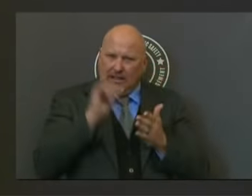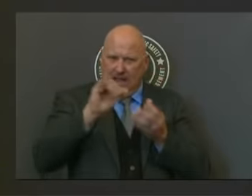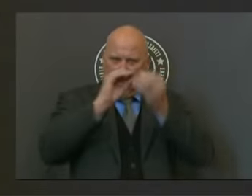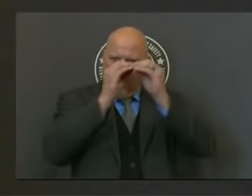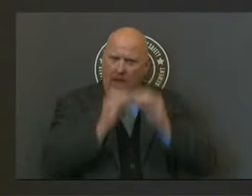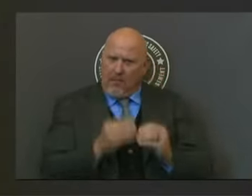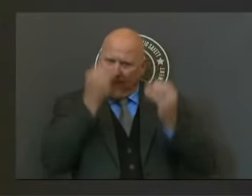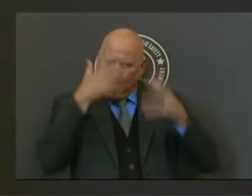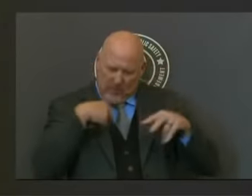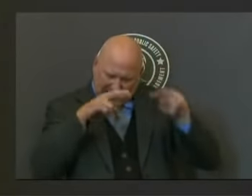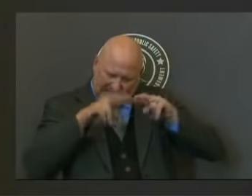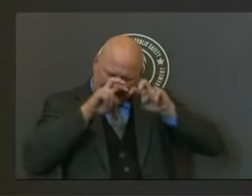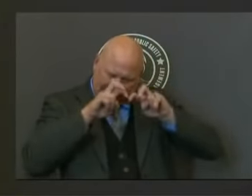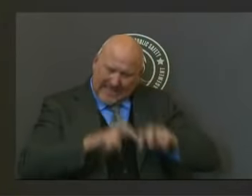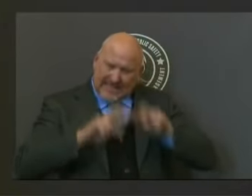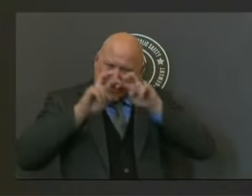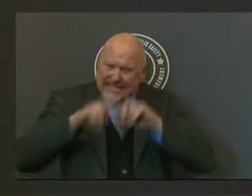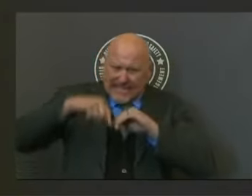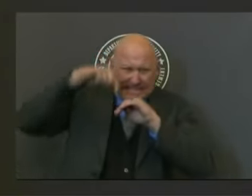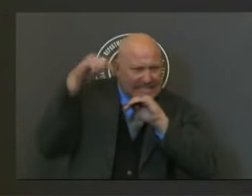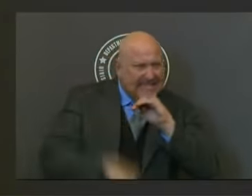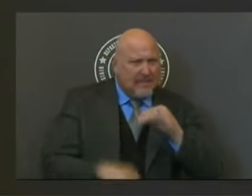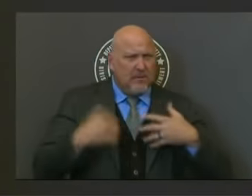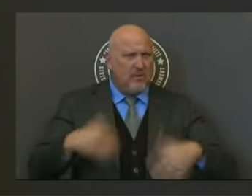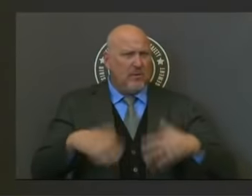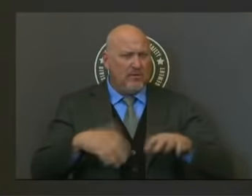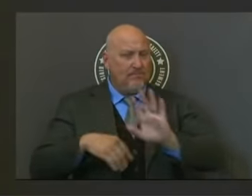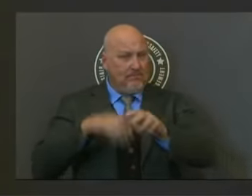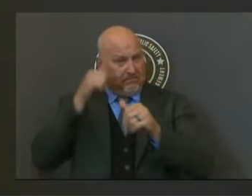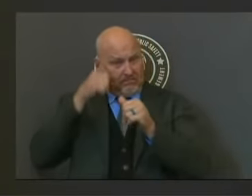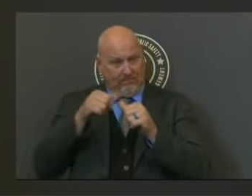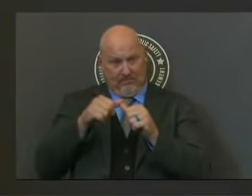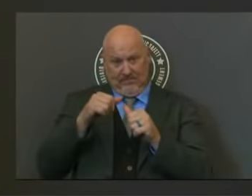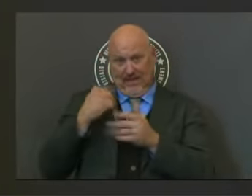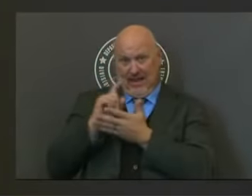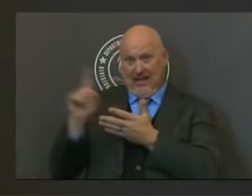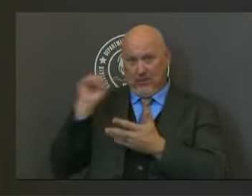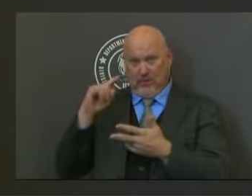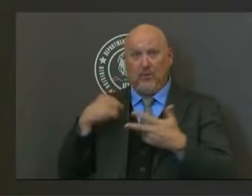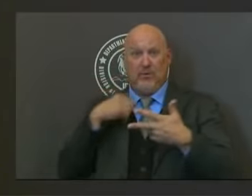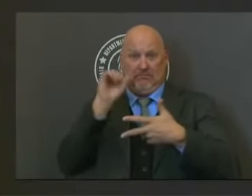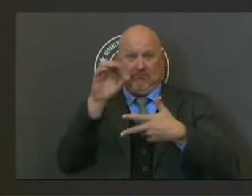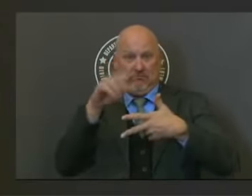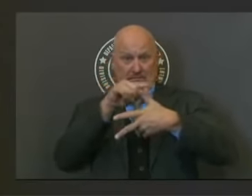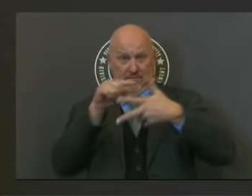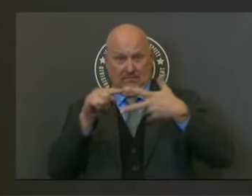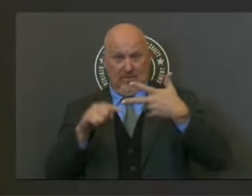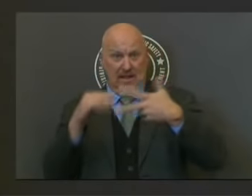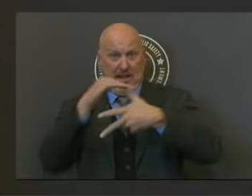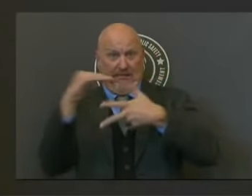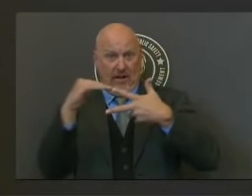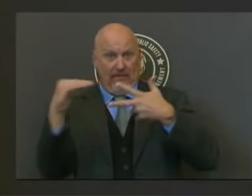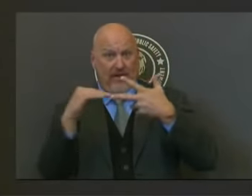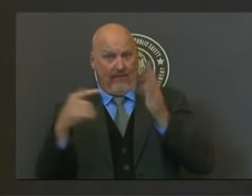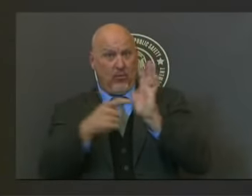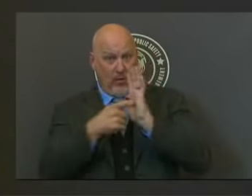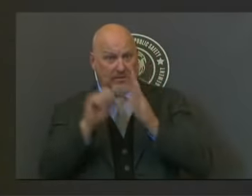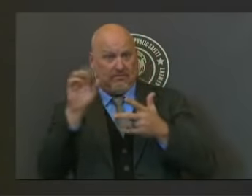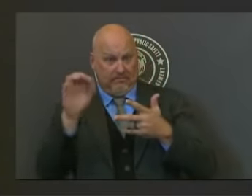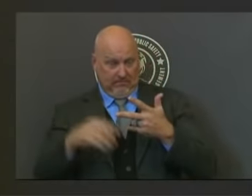that the criteria that we talked about last week there is there is an email that